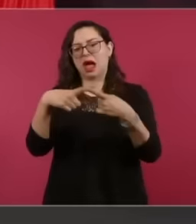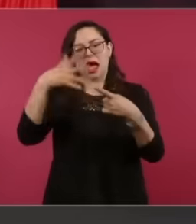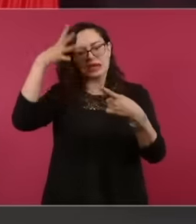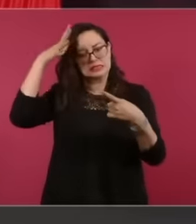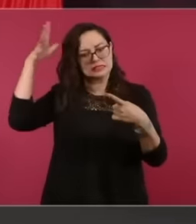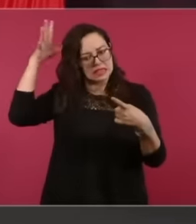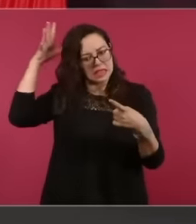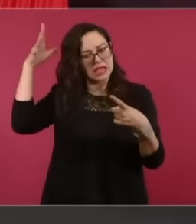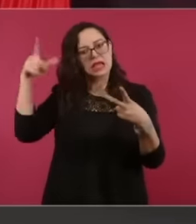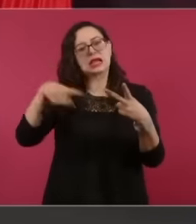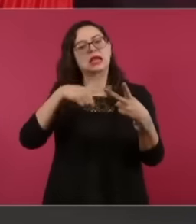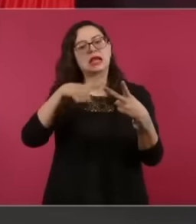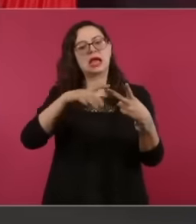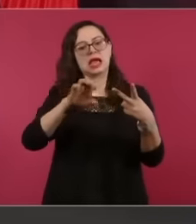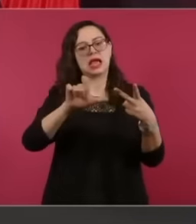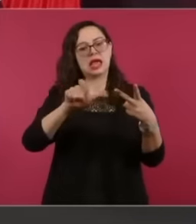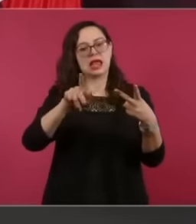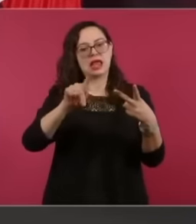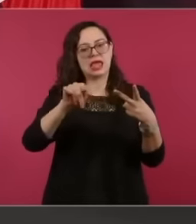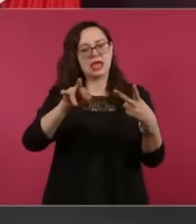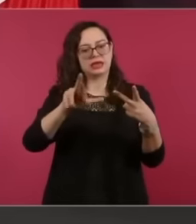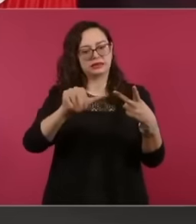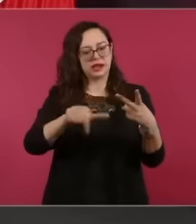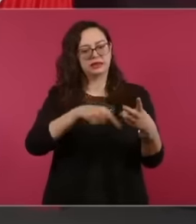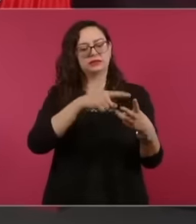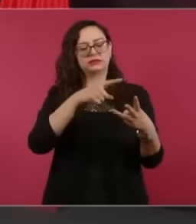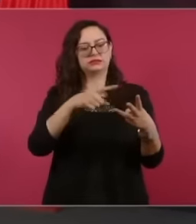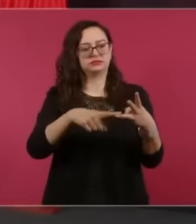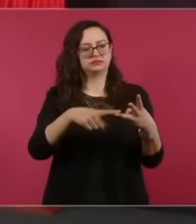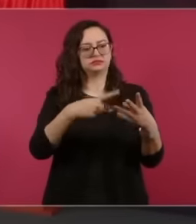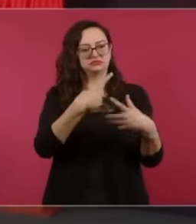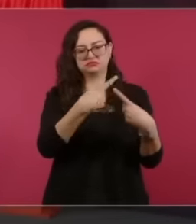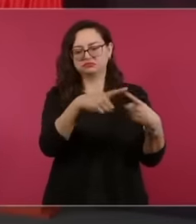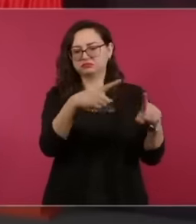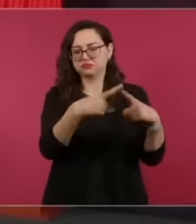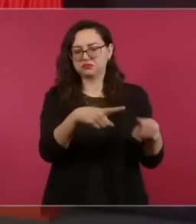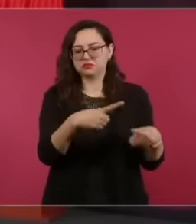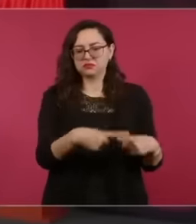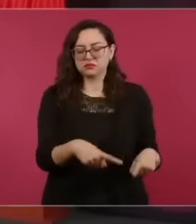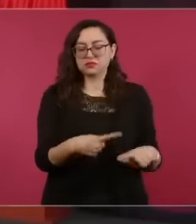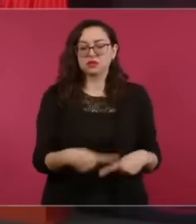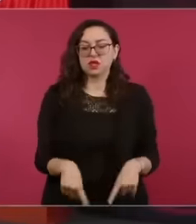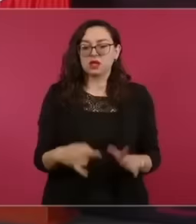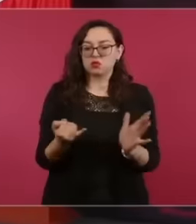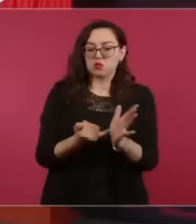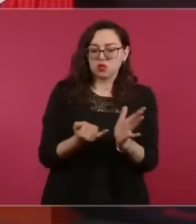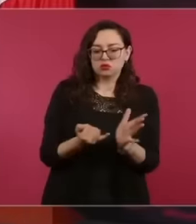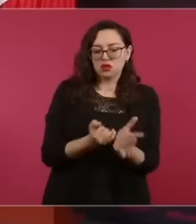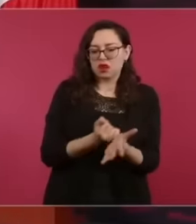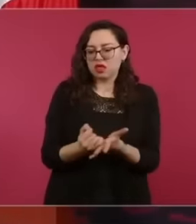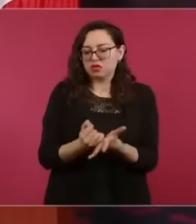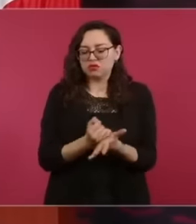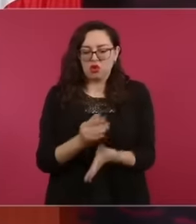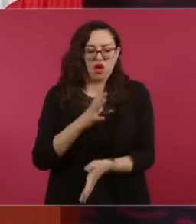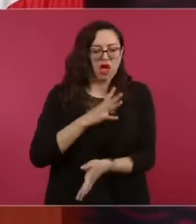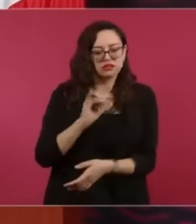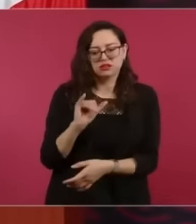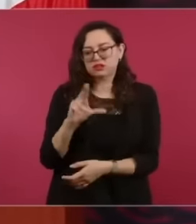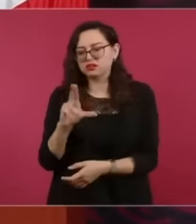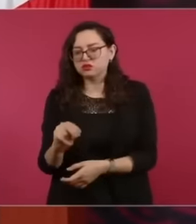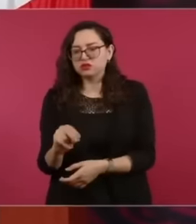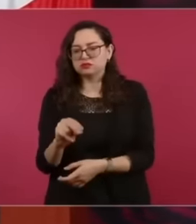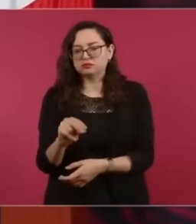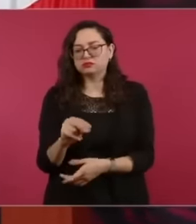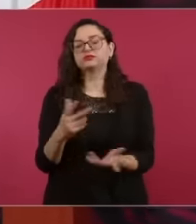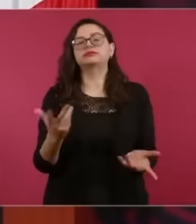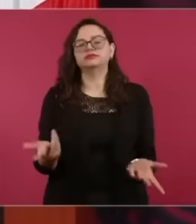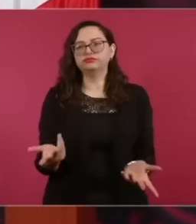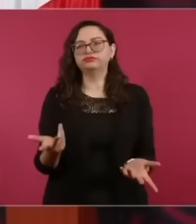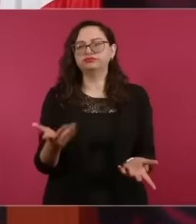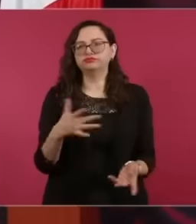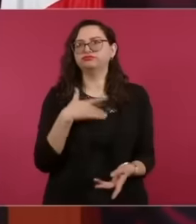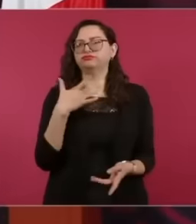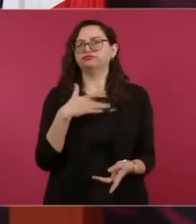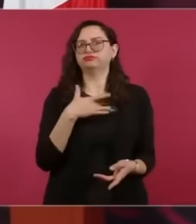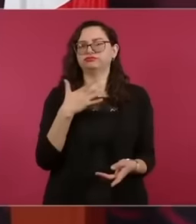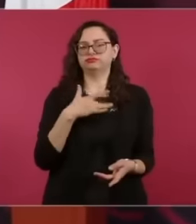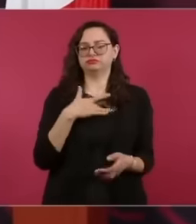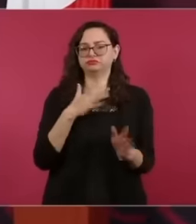Electra it was decided so that there is no